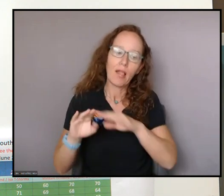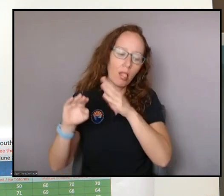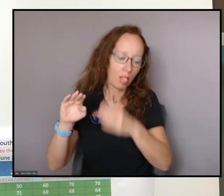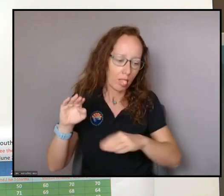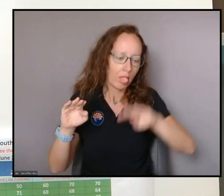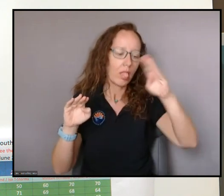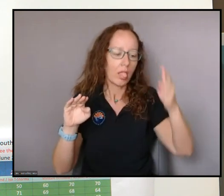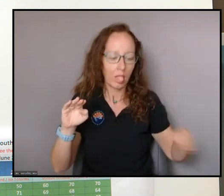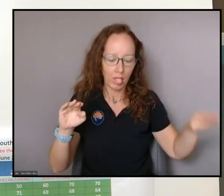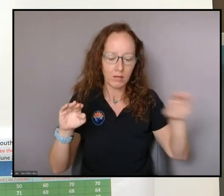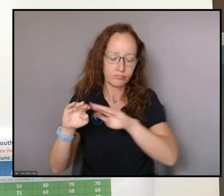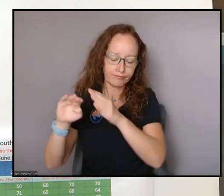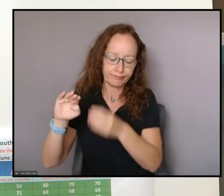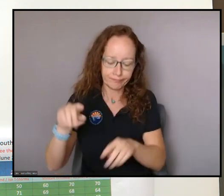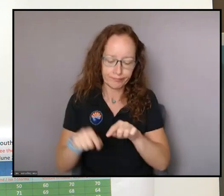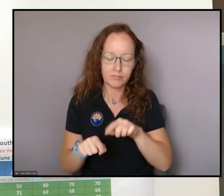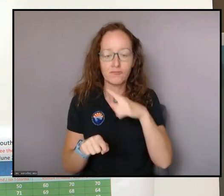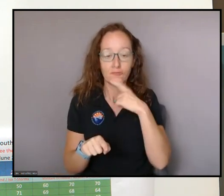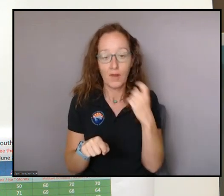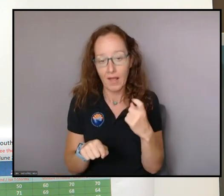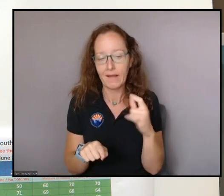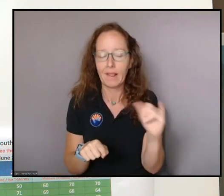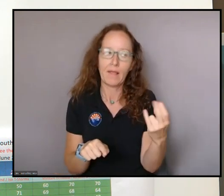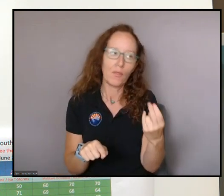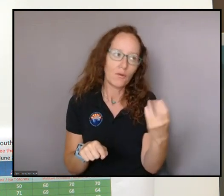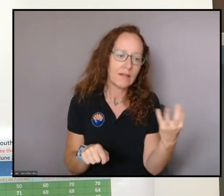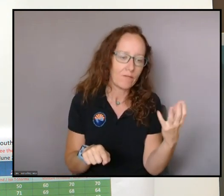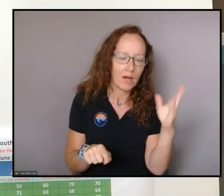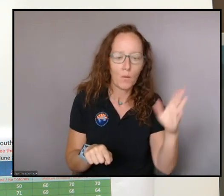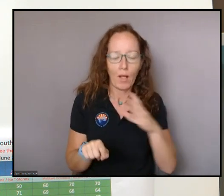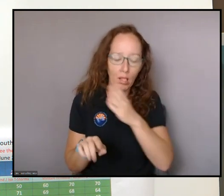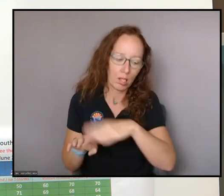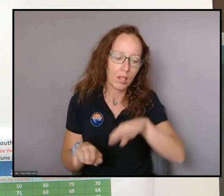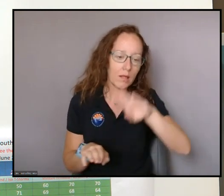above normal monsoon pattern for the next 6 to 10 days. And